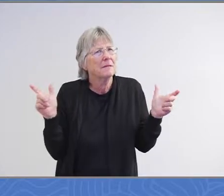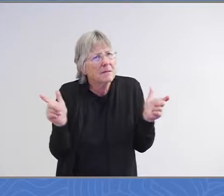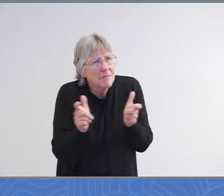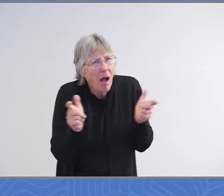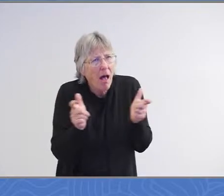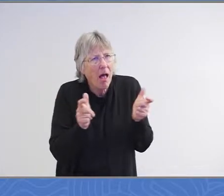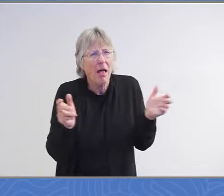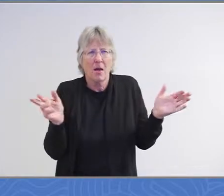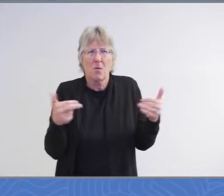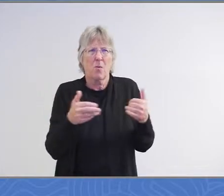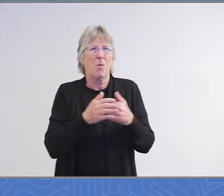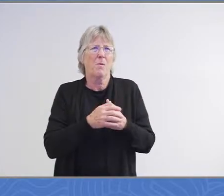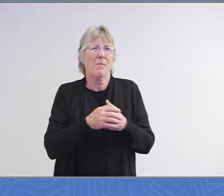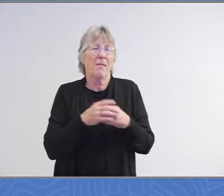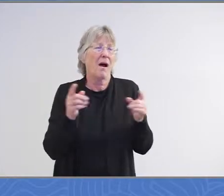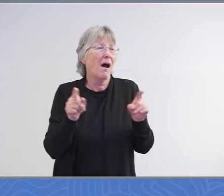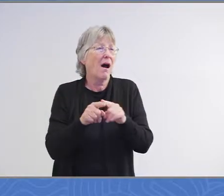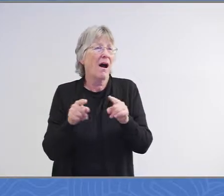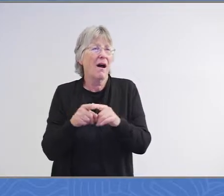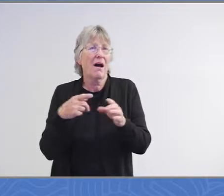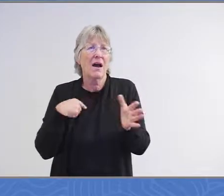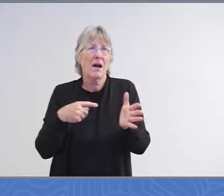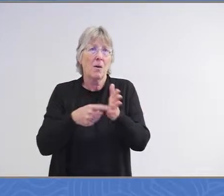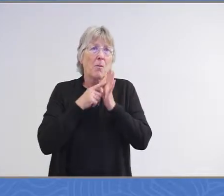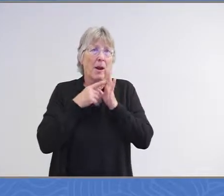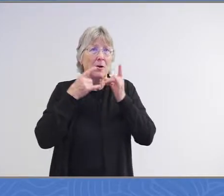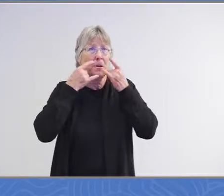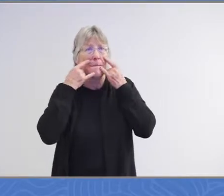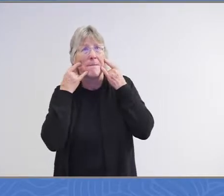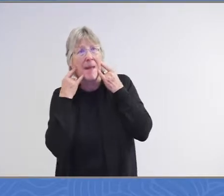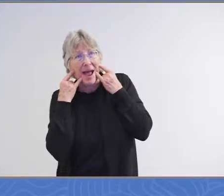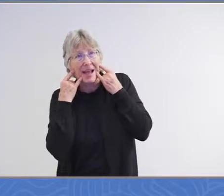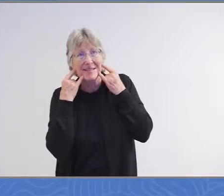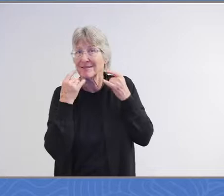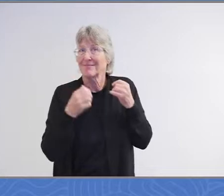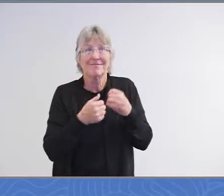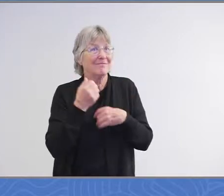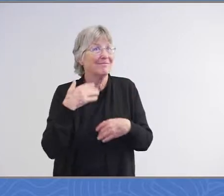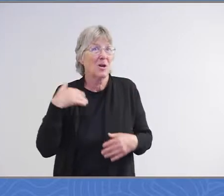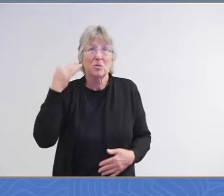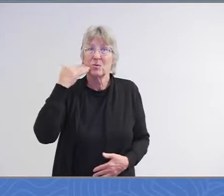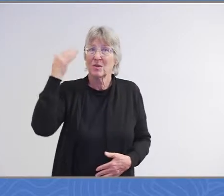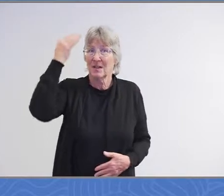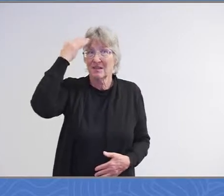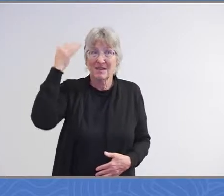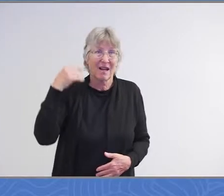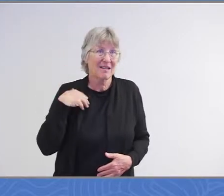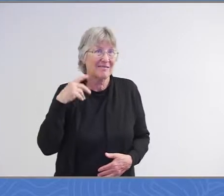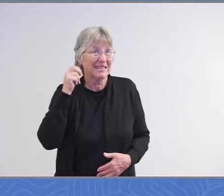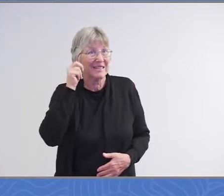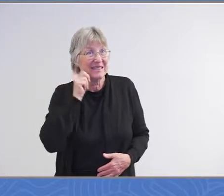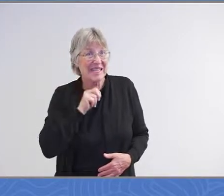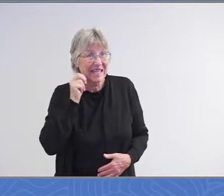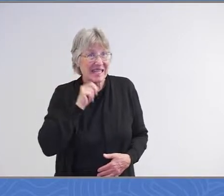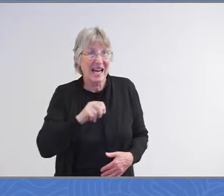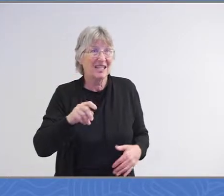not to mention the fact that they'll be required to wear masks. And most adults, let alone teams and then young kids don't wanna wear the mask